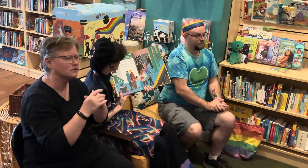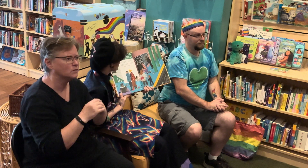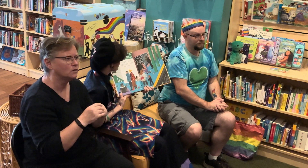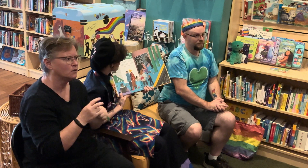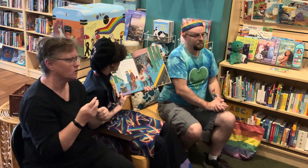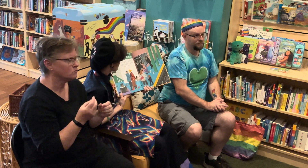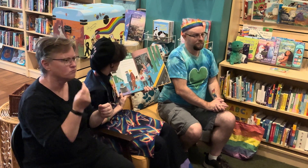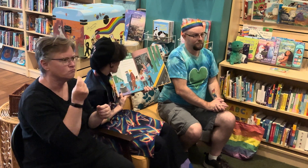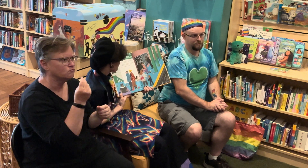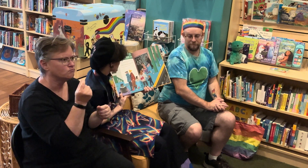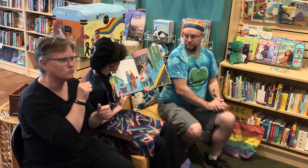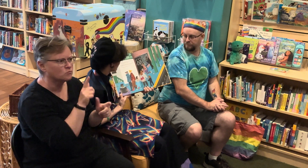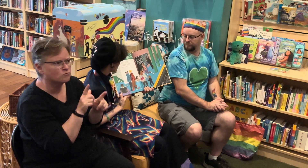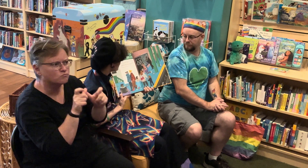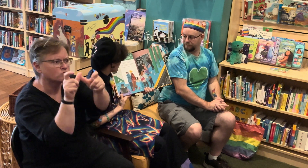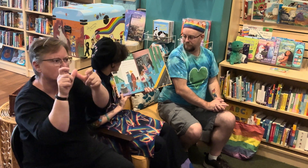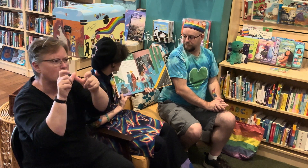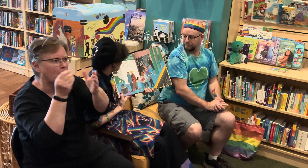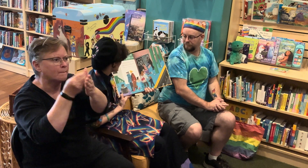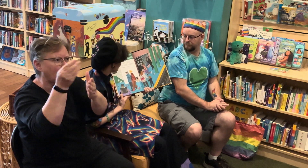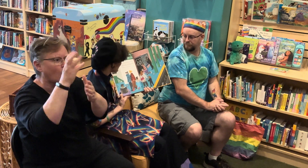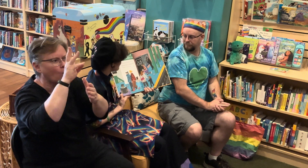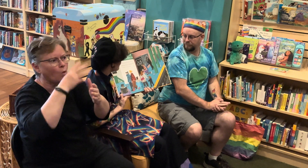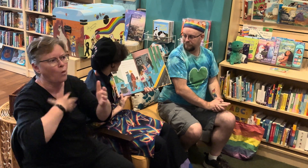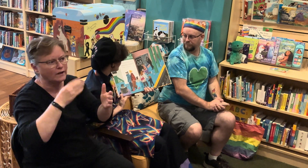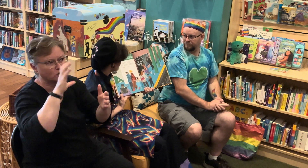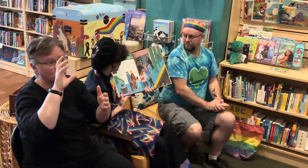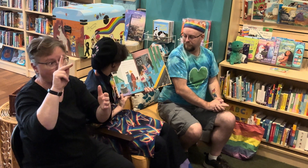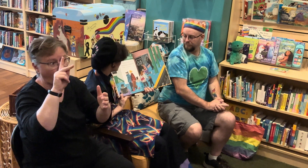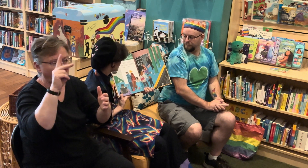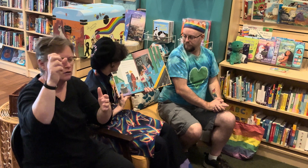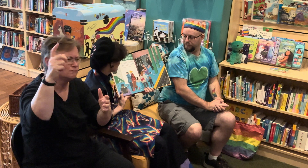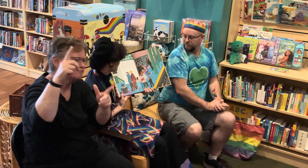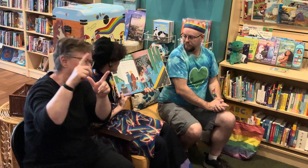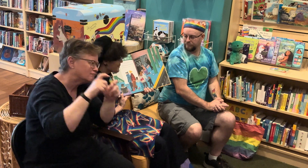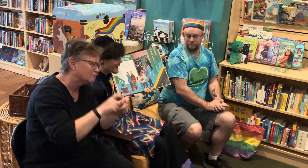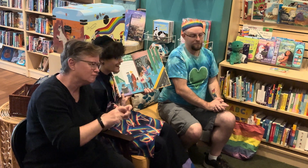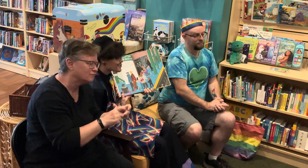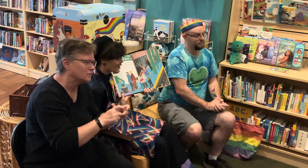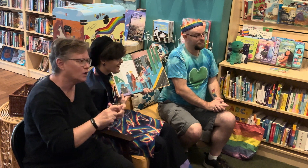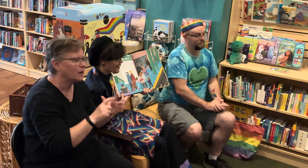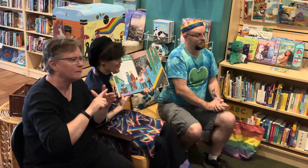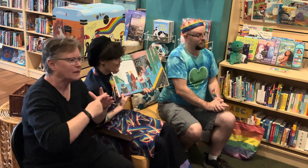to the streets, bought a box of white chalk, and dashed back downstairs and began drawing on the